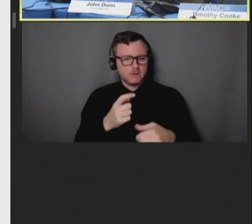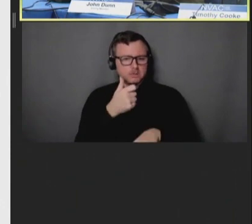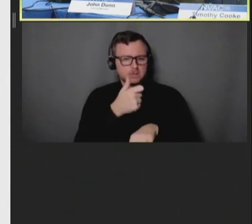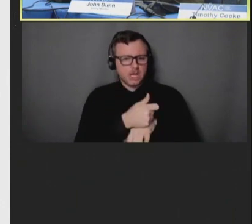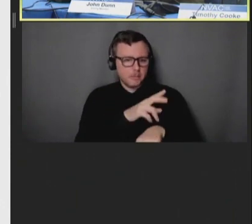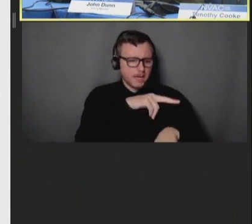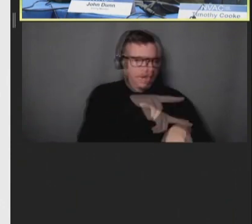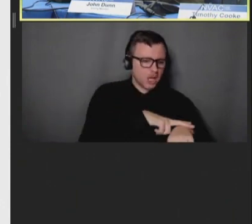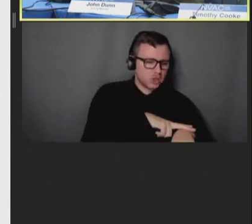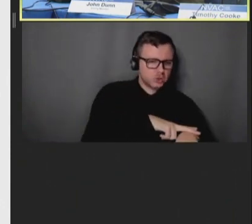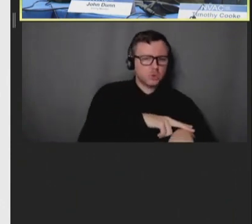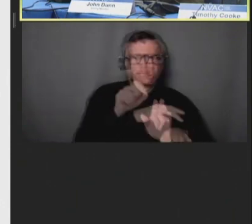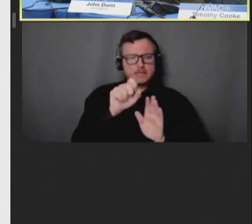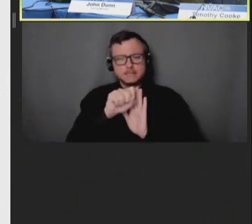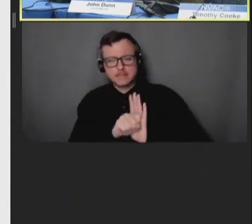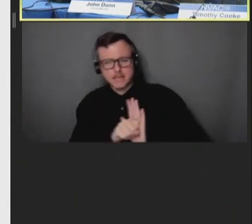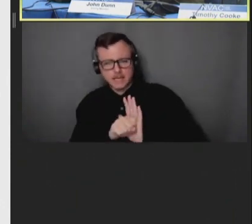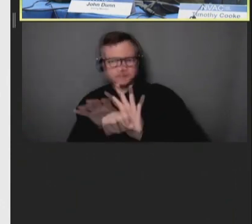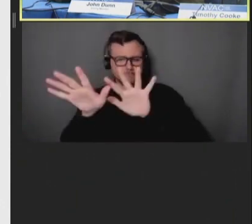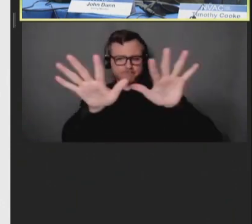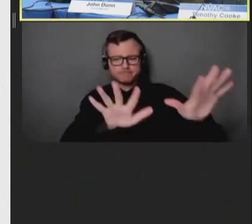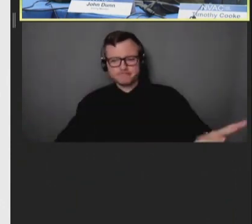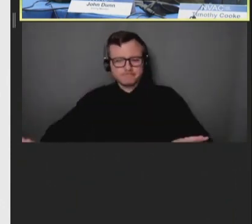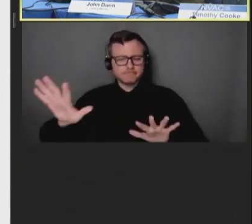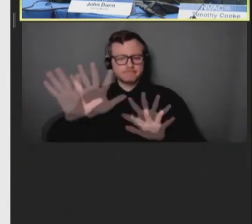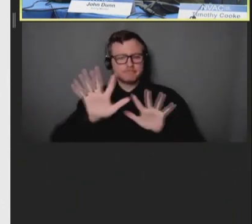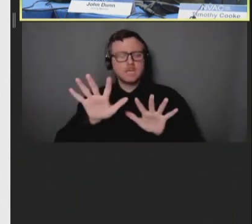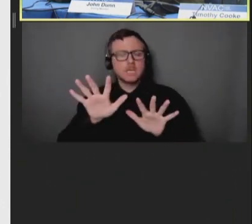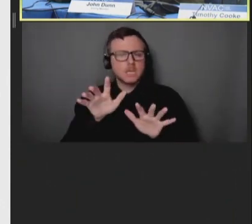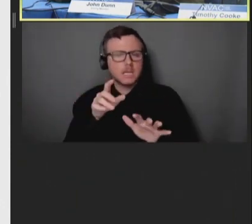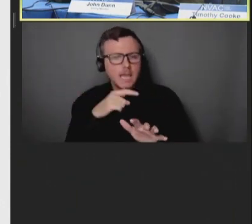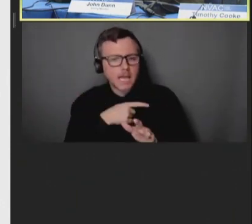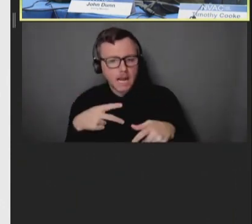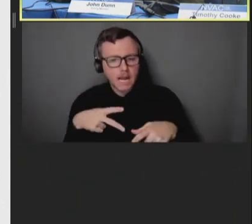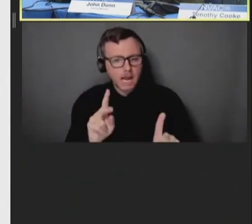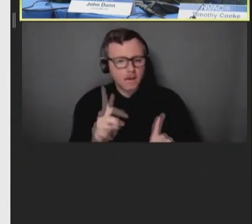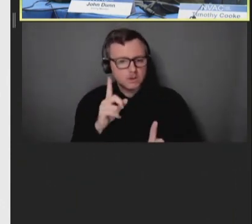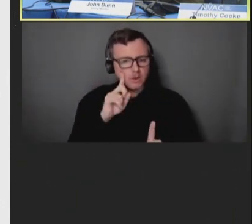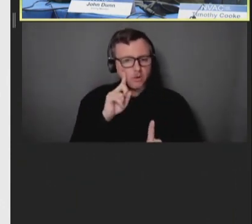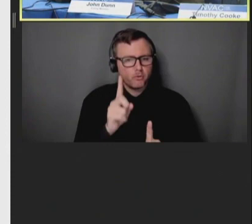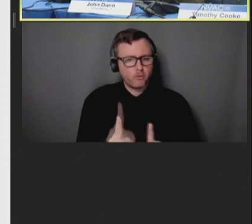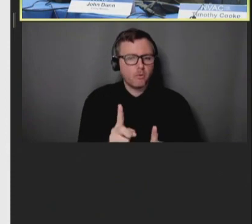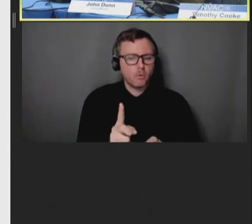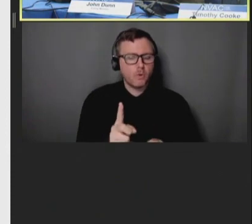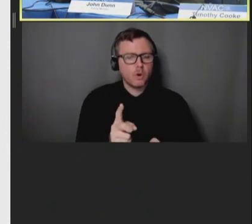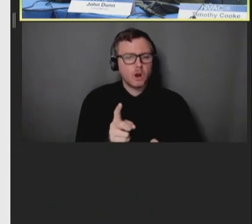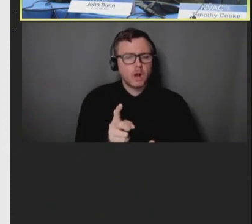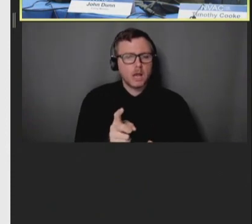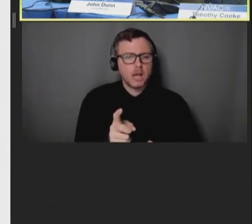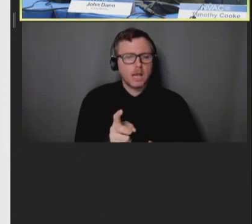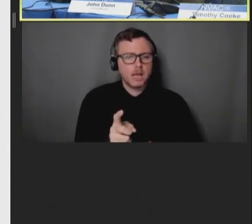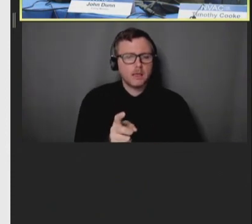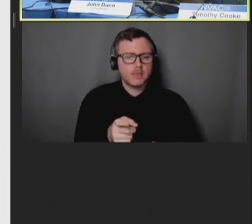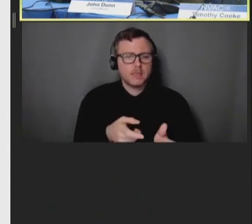statewide and every place, for vaccination, allows for the degree, I don't want to say independent